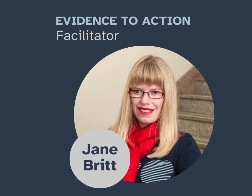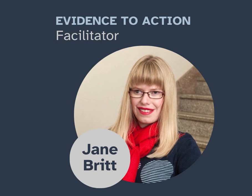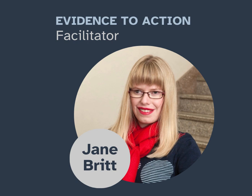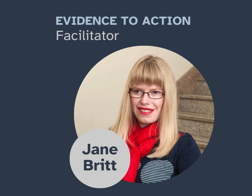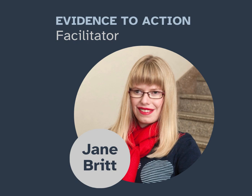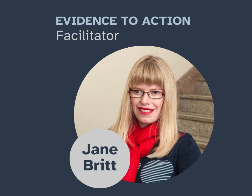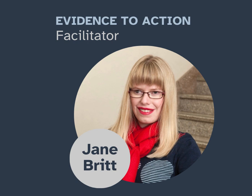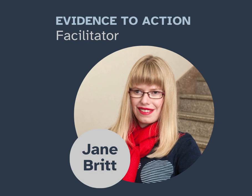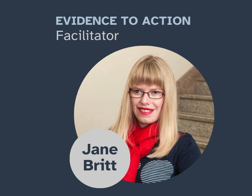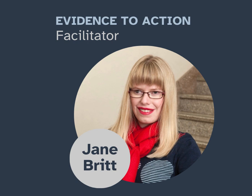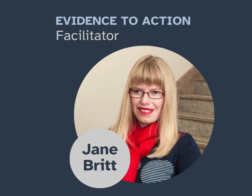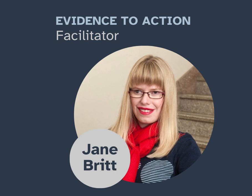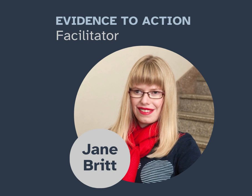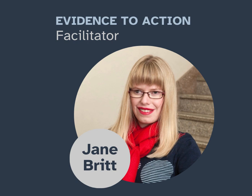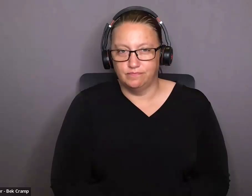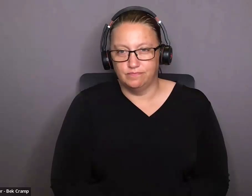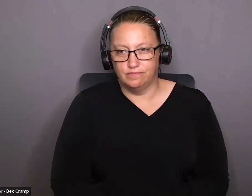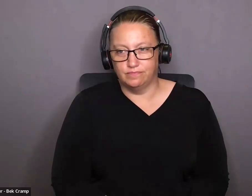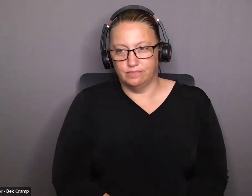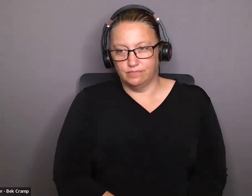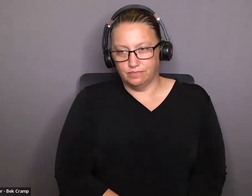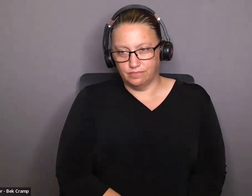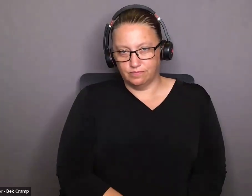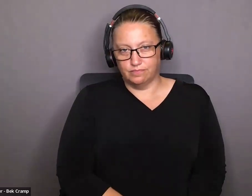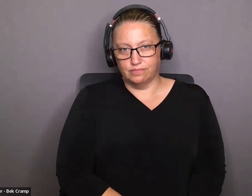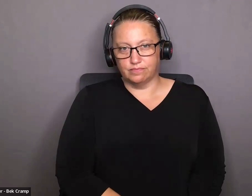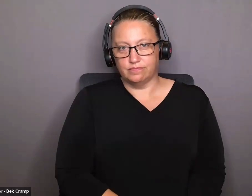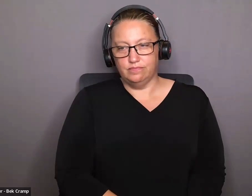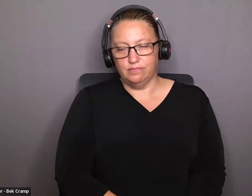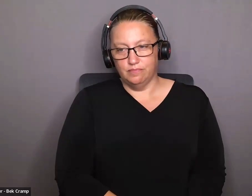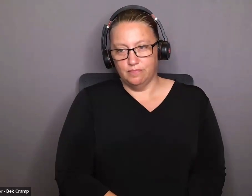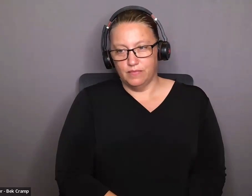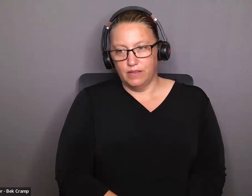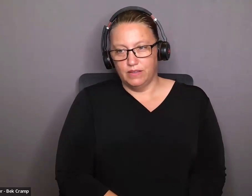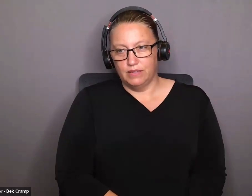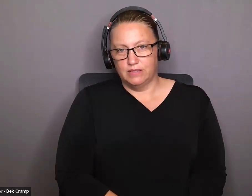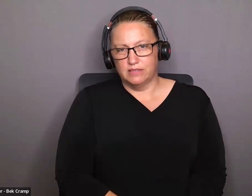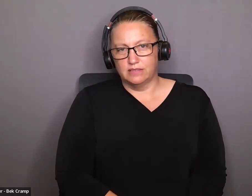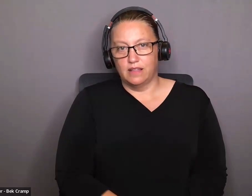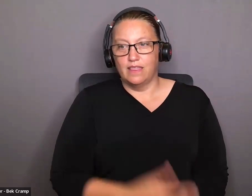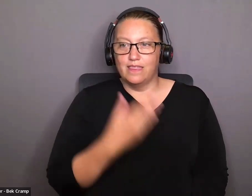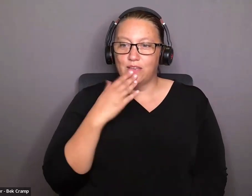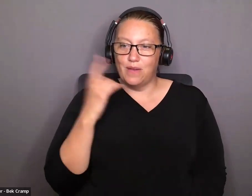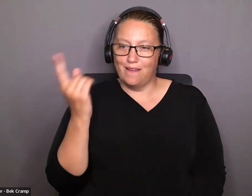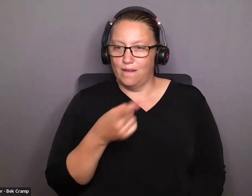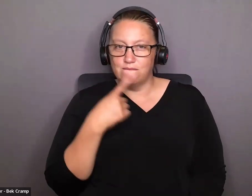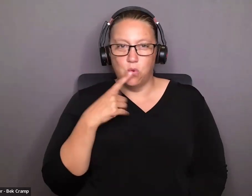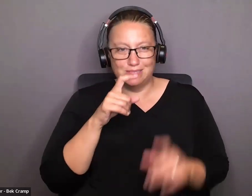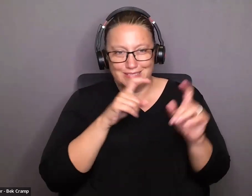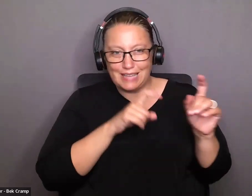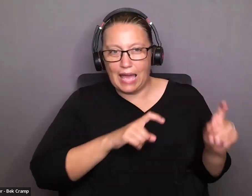Jane Britt: What we'll do now is, thank you for everyone for staying with us as we move into,